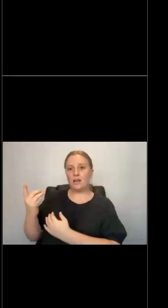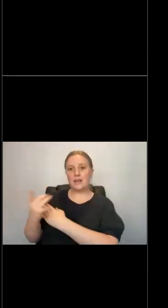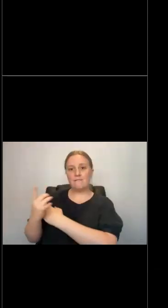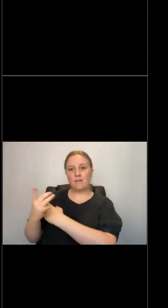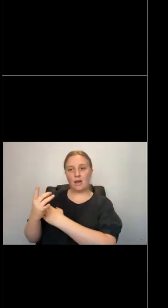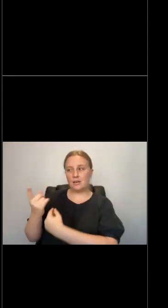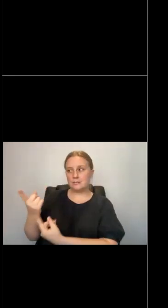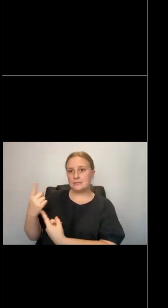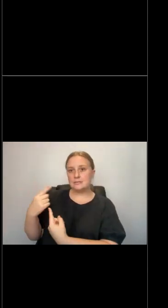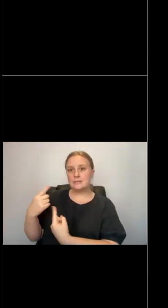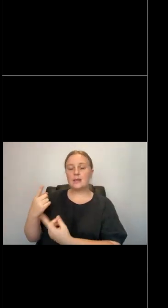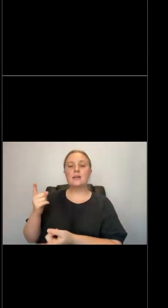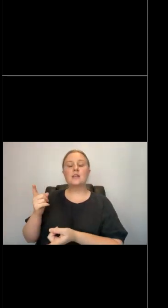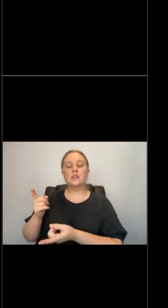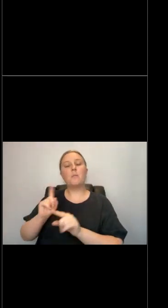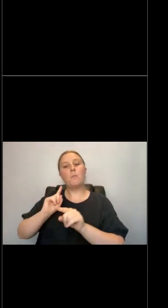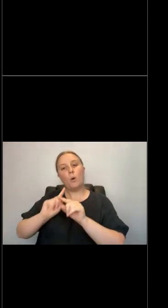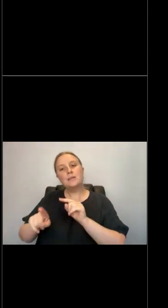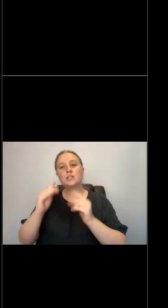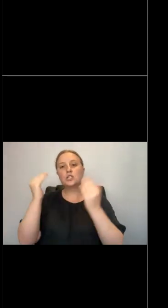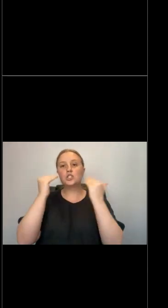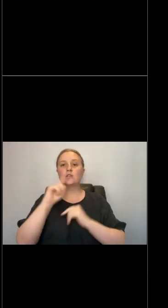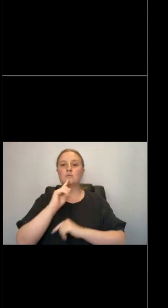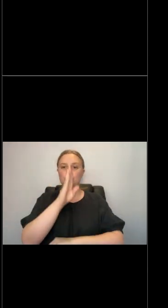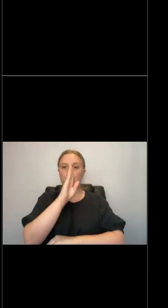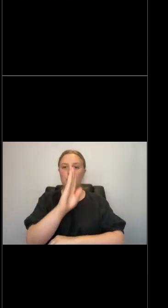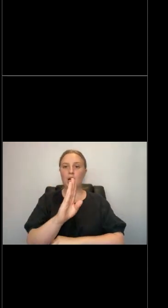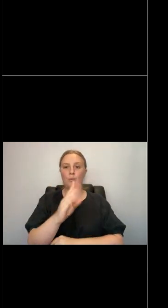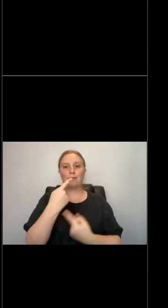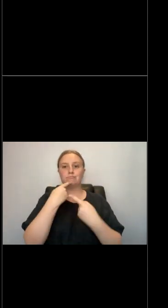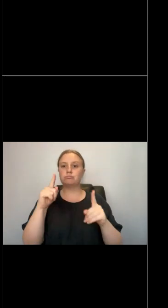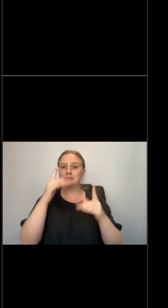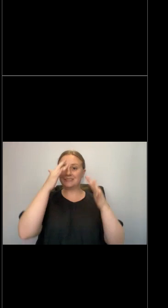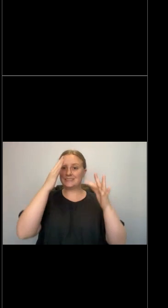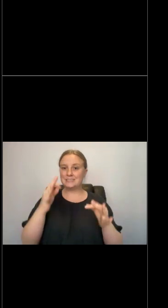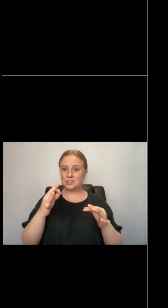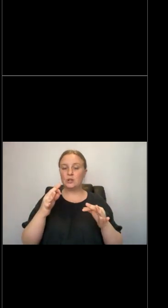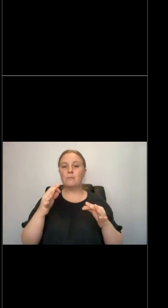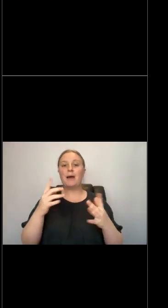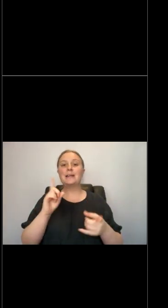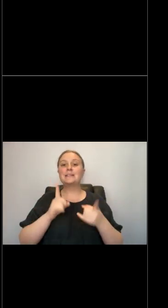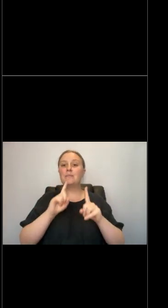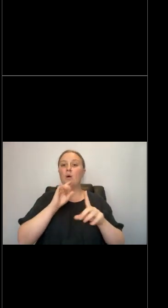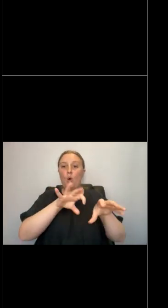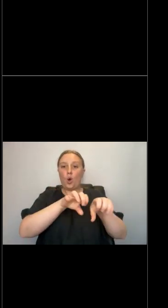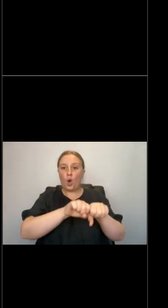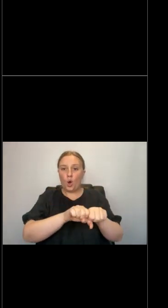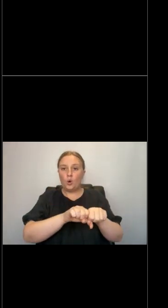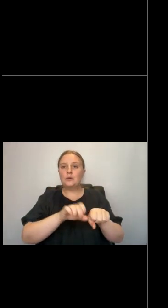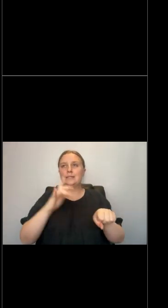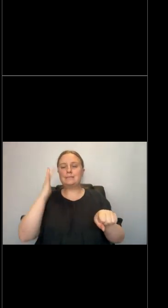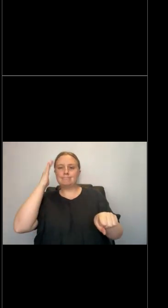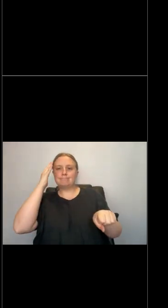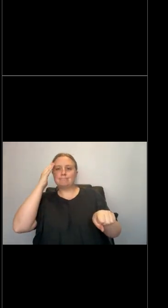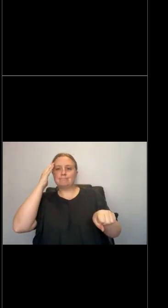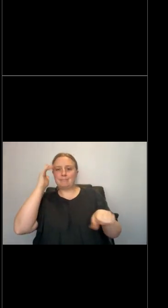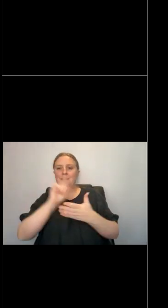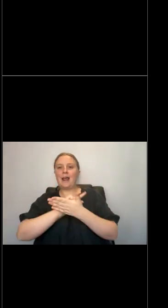If it needs a bit of time to think about what the appropriate decision is. Right.